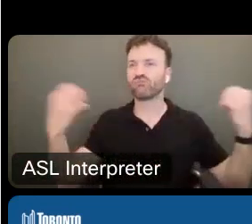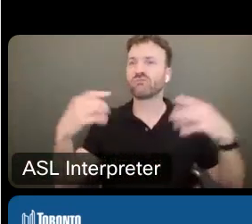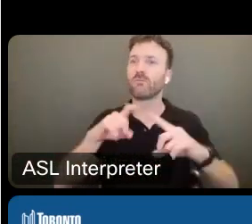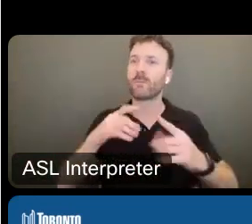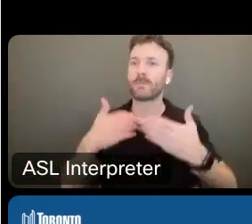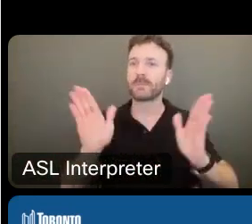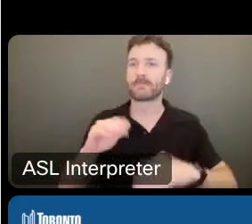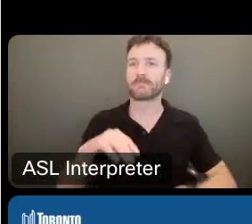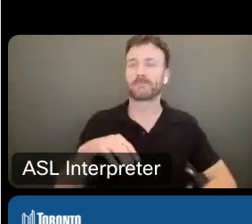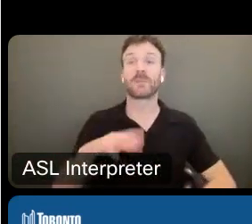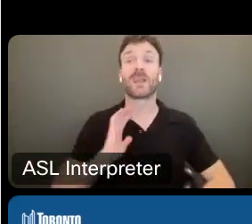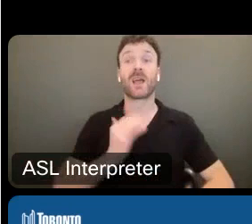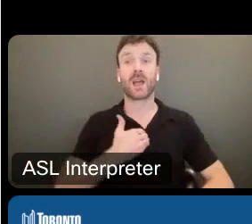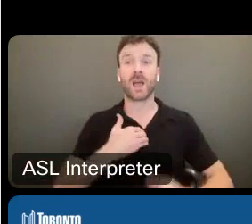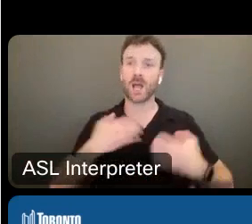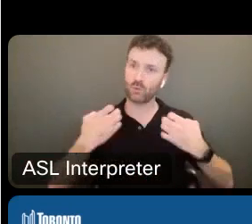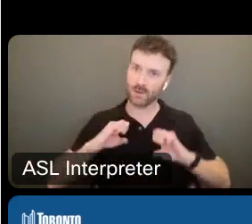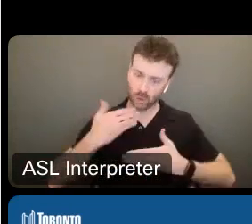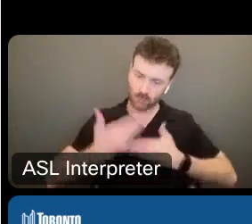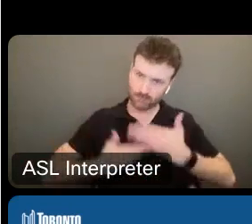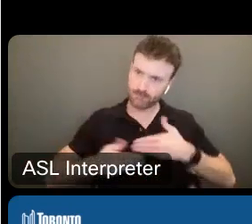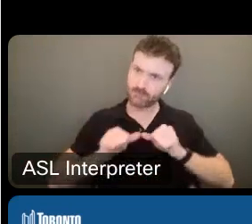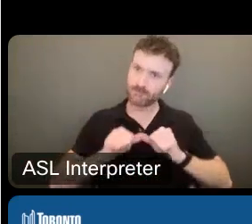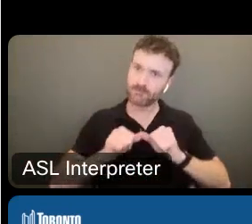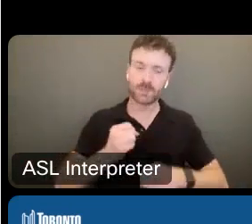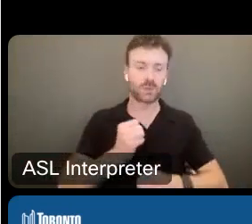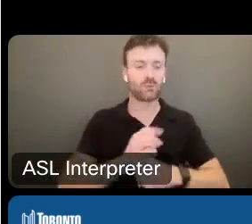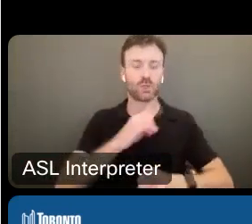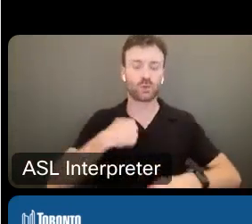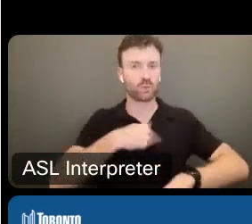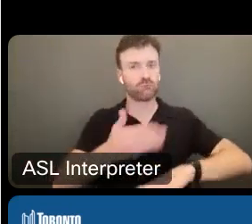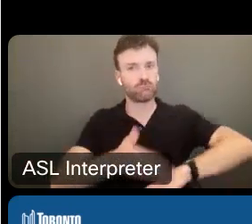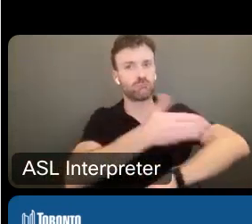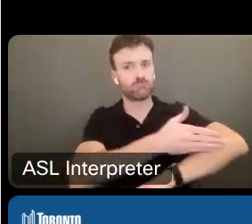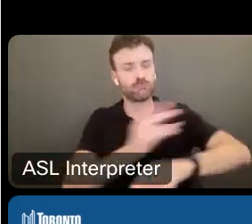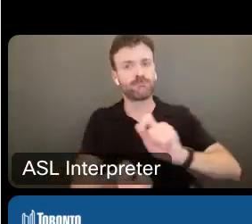efforts continued to make sure we are improving over time.